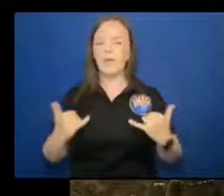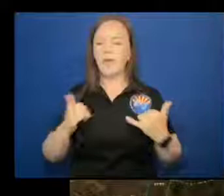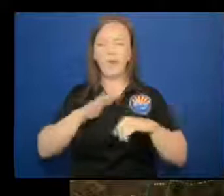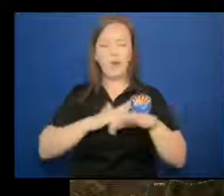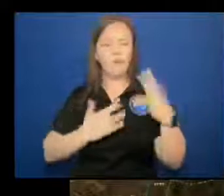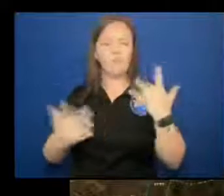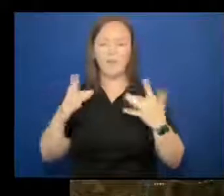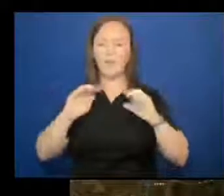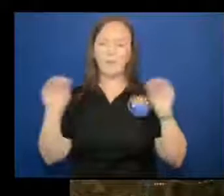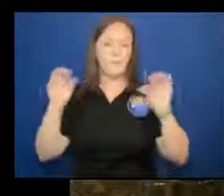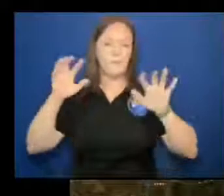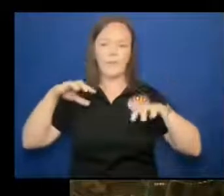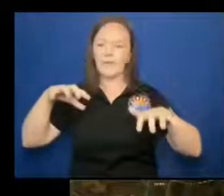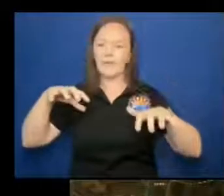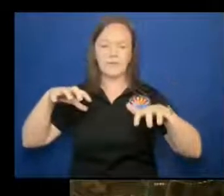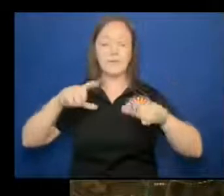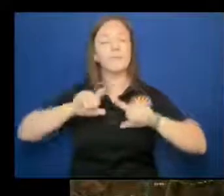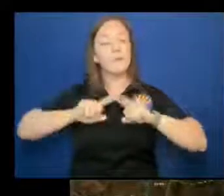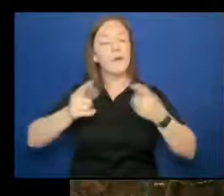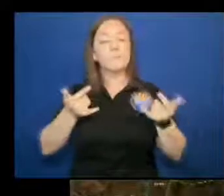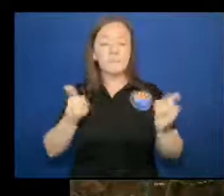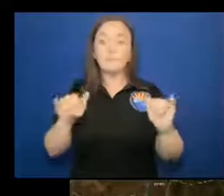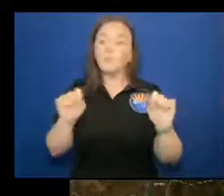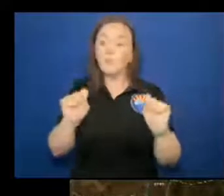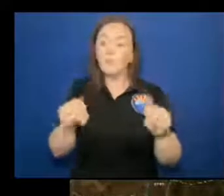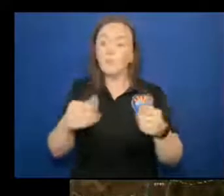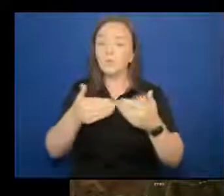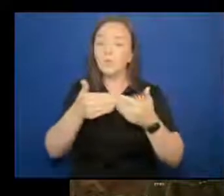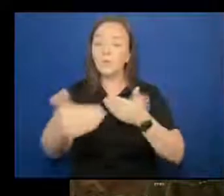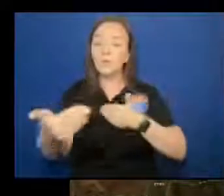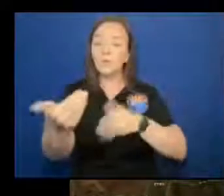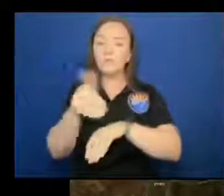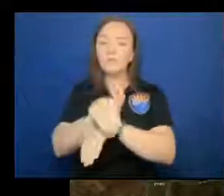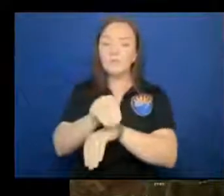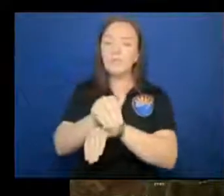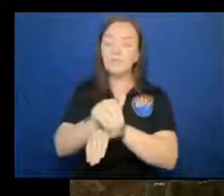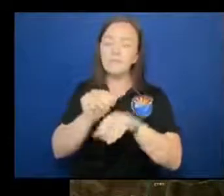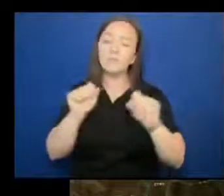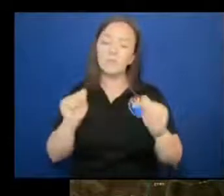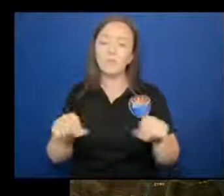OVER IT A COUPLE OF DAYS IN THE MORNING BRIEFINGS BUT